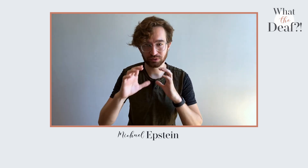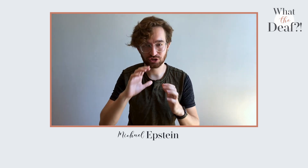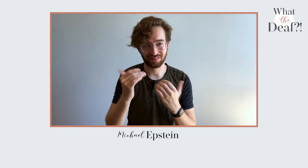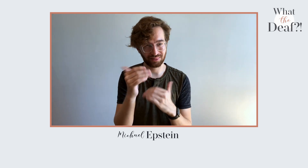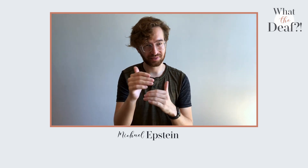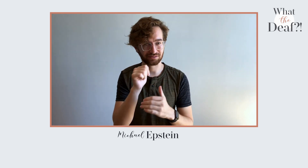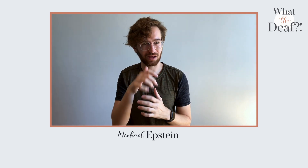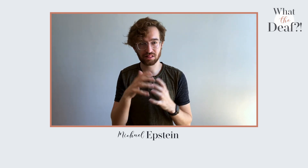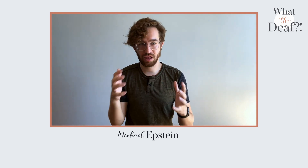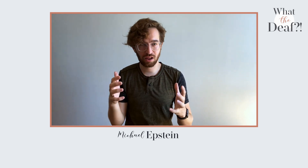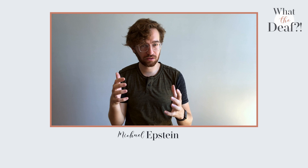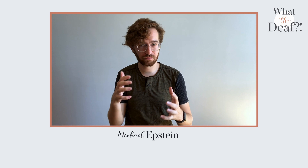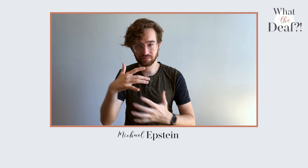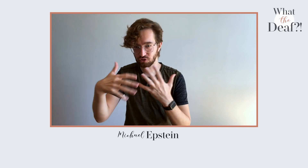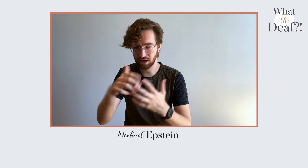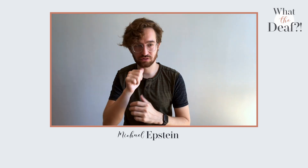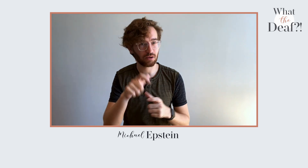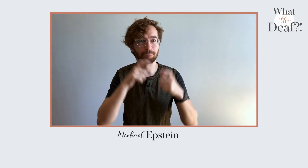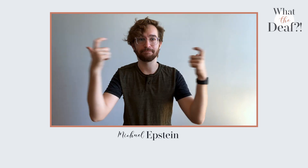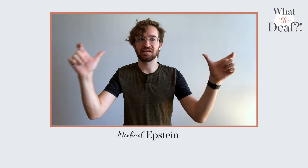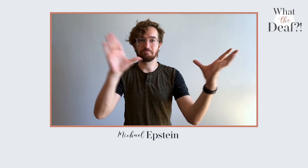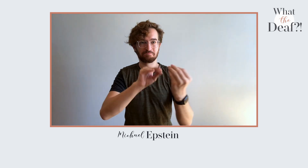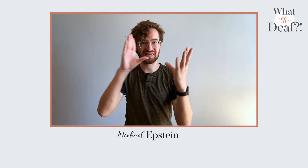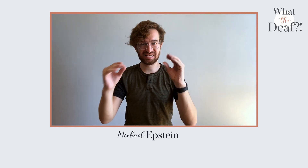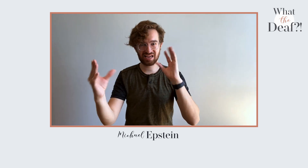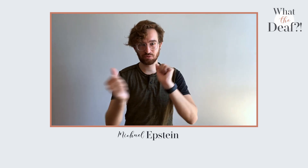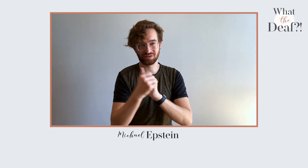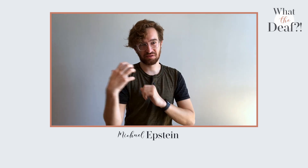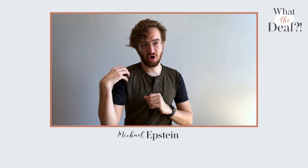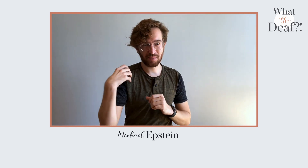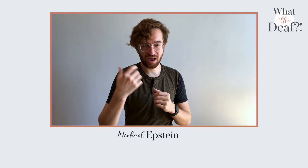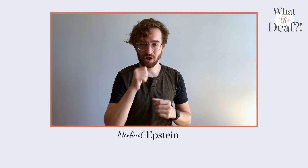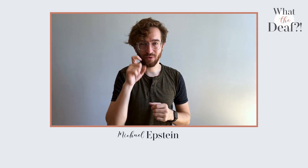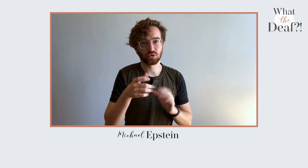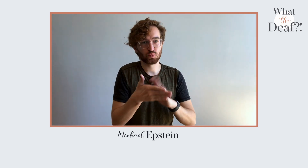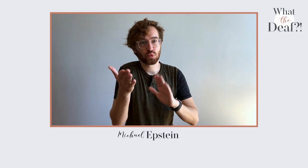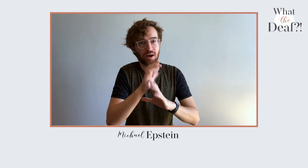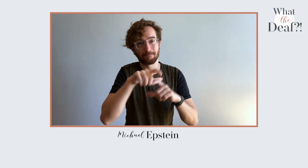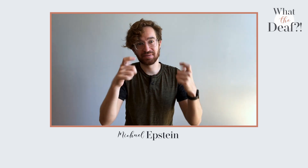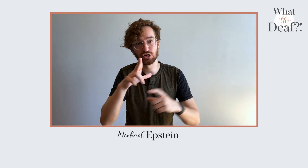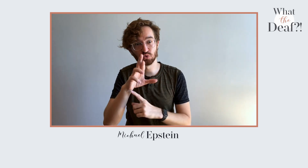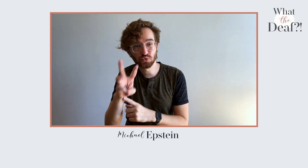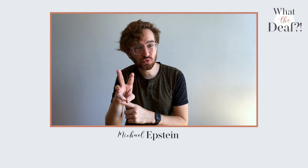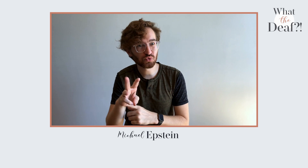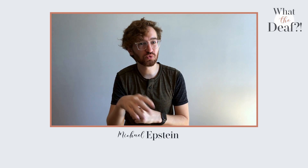because there's not a lot of interaction with other people. I work alone a lot of the time, I'm not running a big crew or having large meetings.